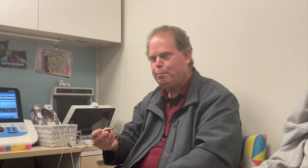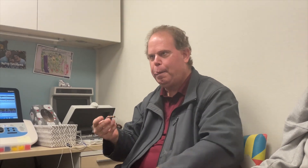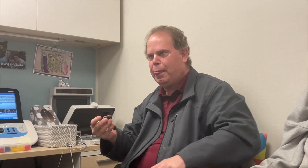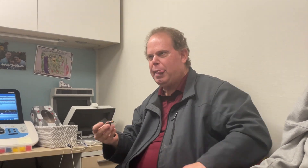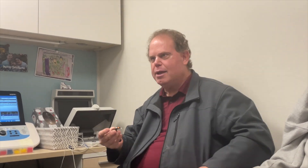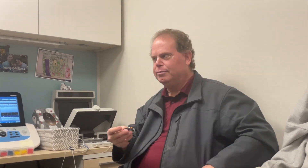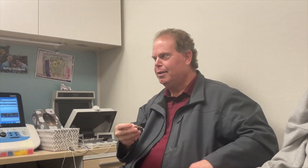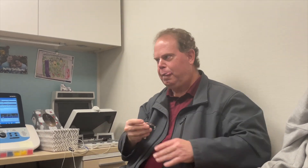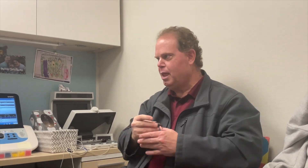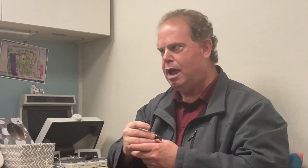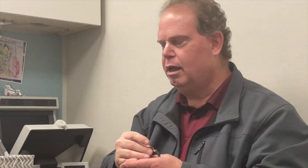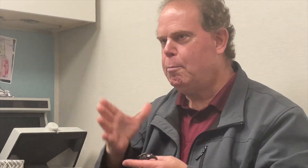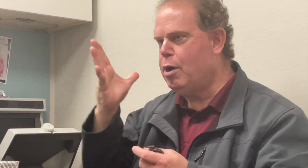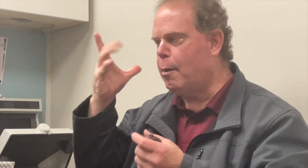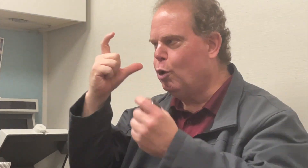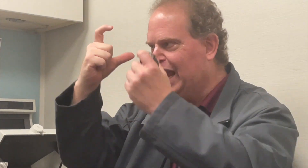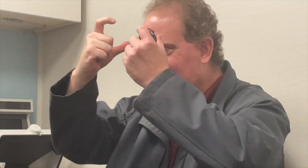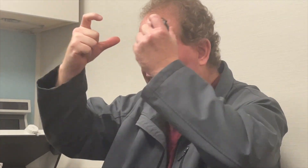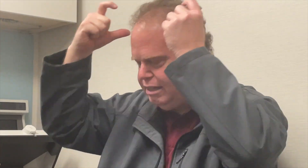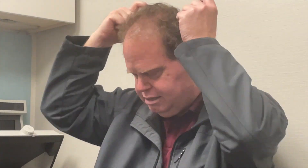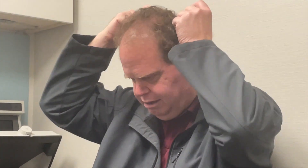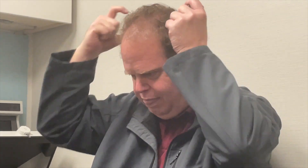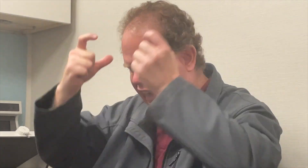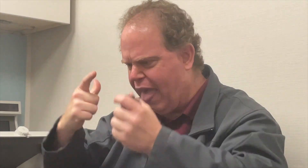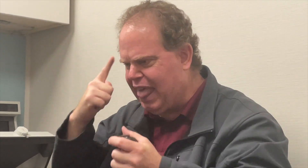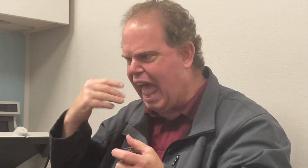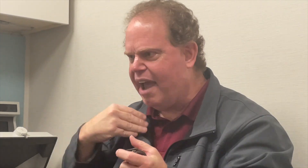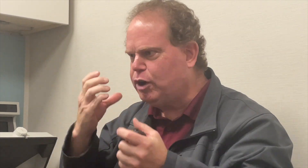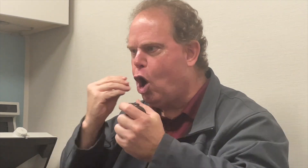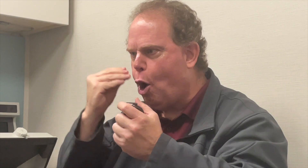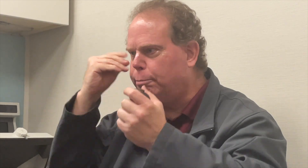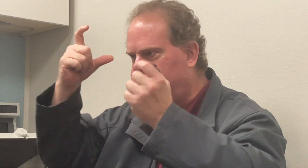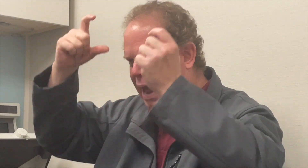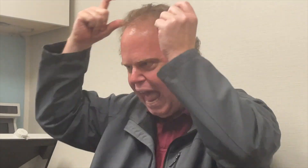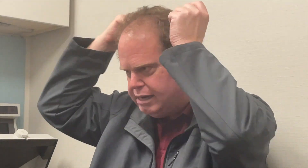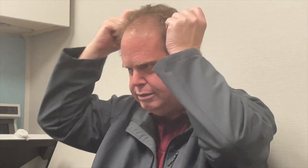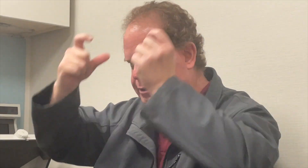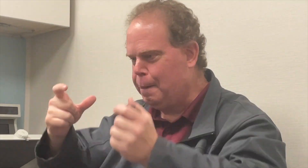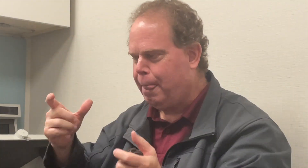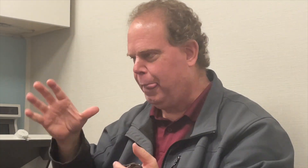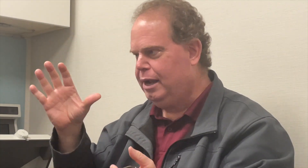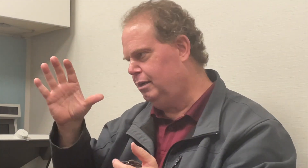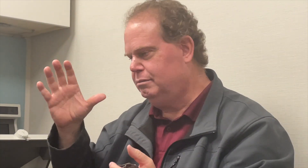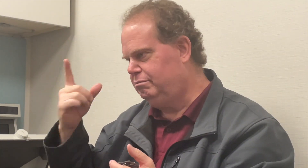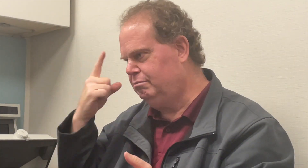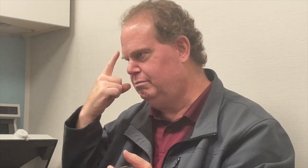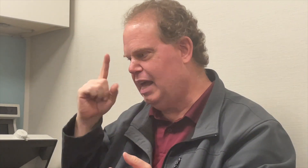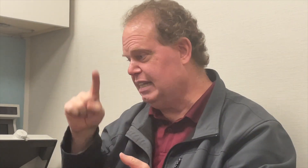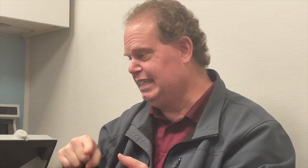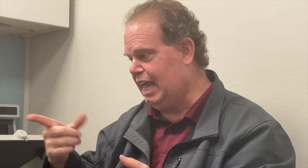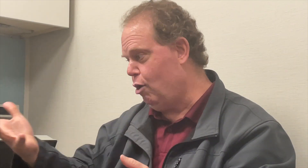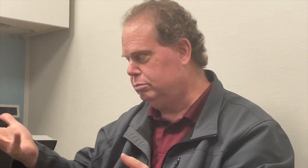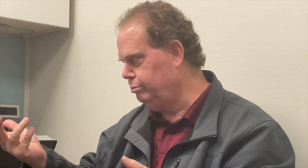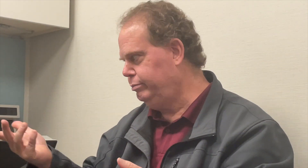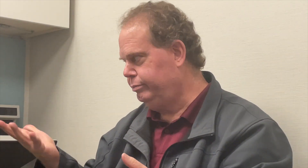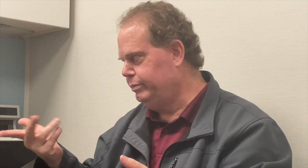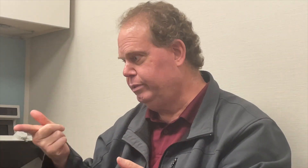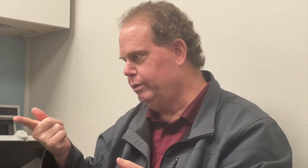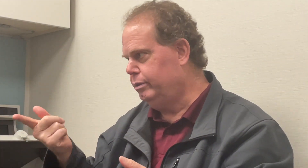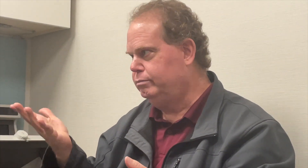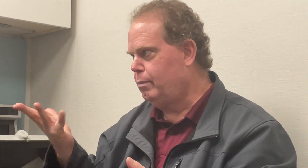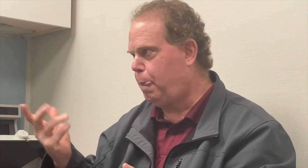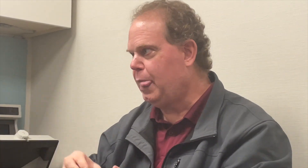oh I'm so sorry proba would get home band yeah until maybe like tomorrow